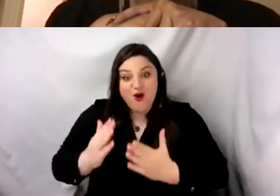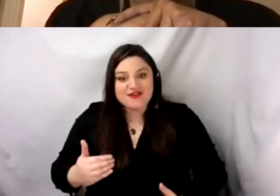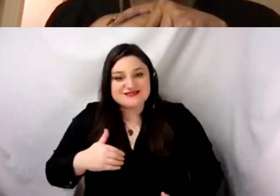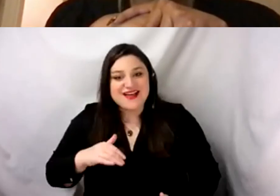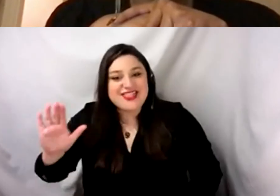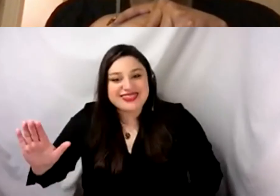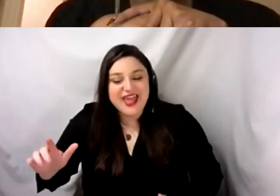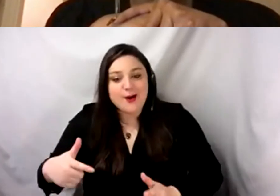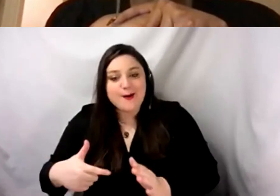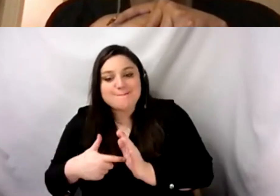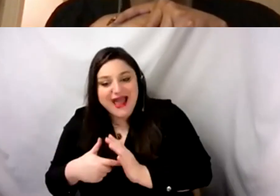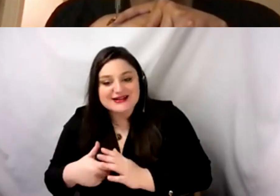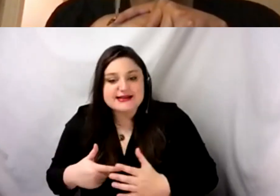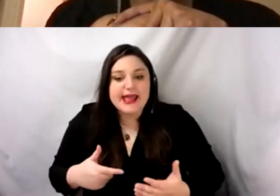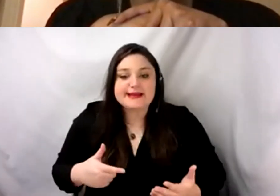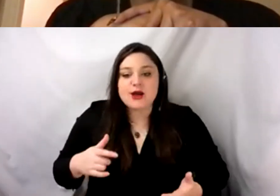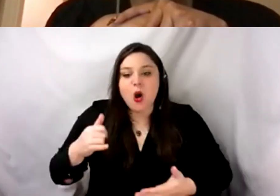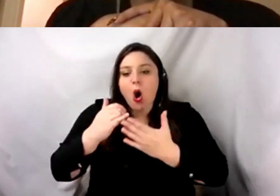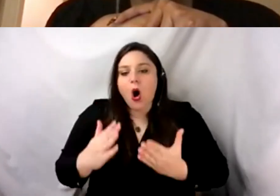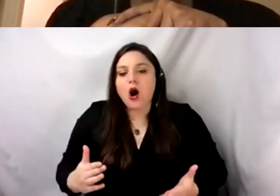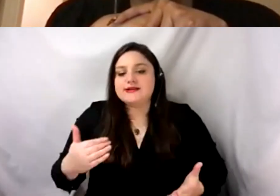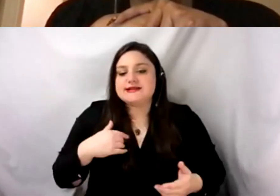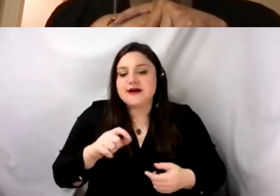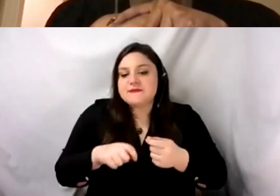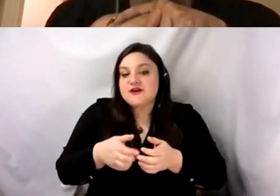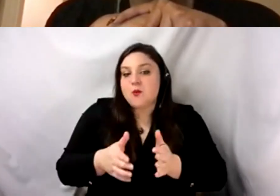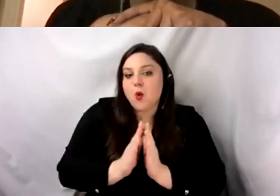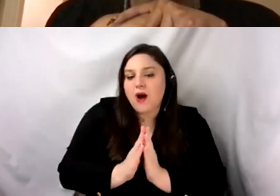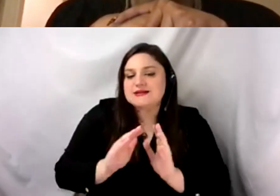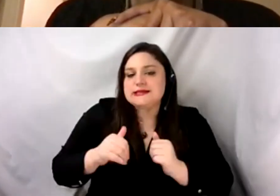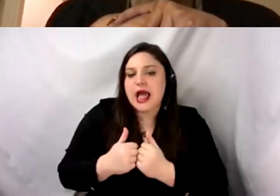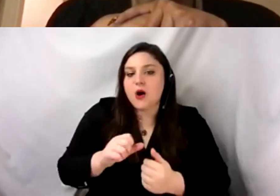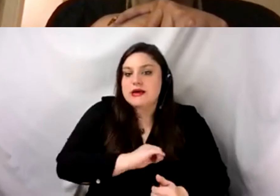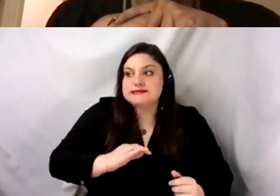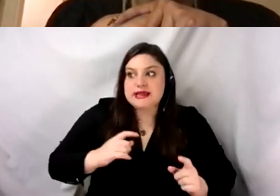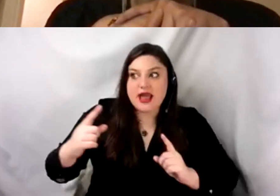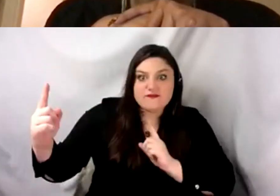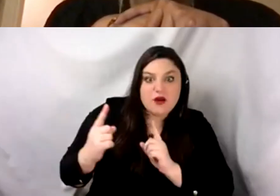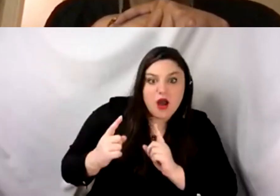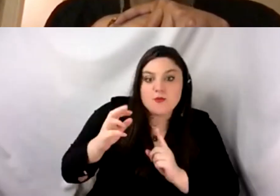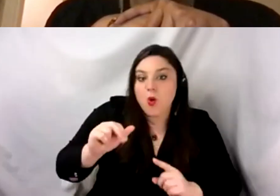their green rooms need to be vaccinated or massed or test it. And